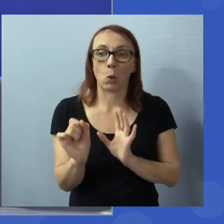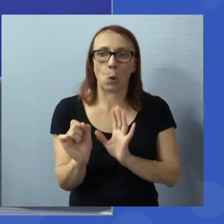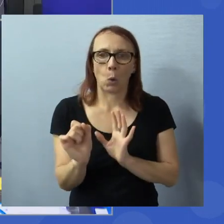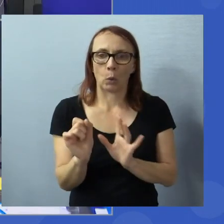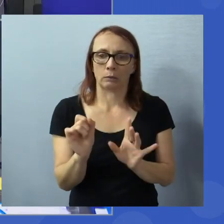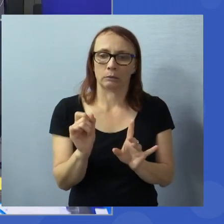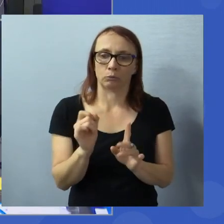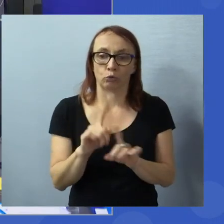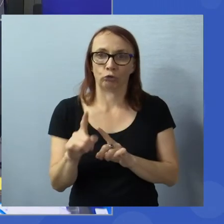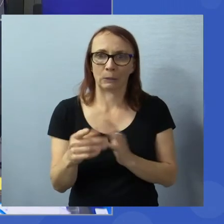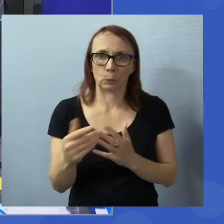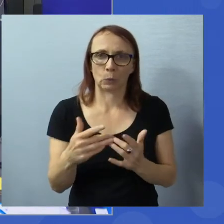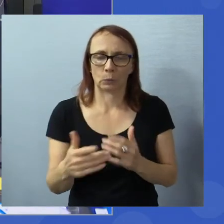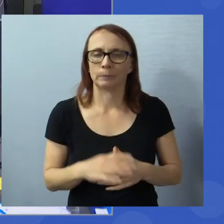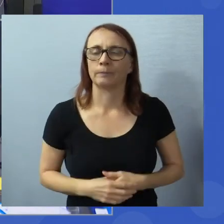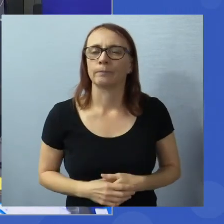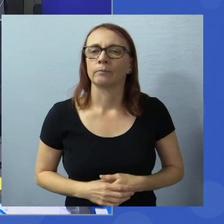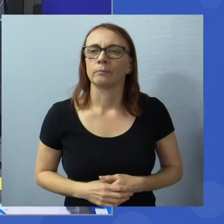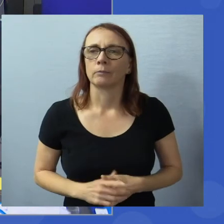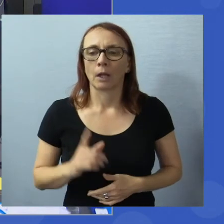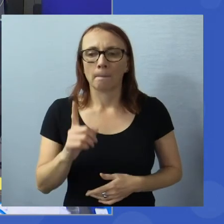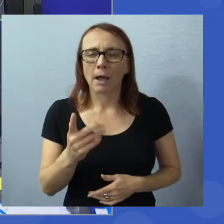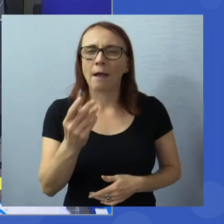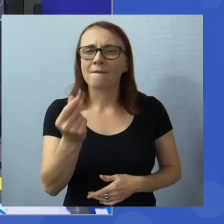there's a few things I think though that are useful for us to discuss and as you